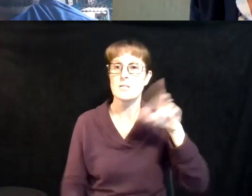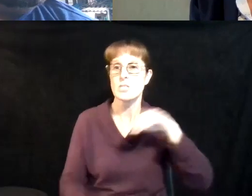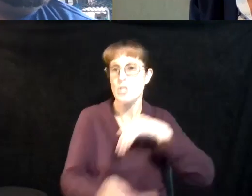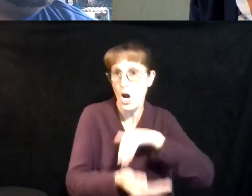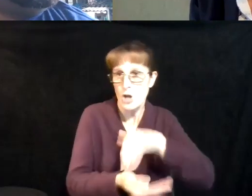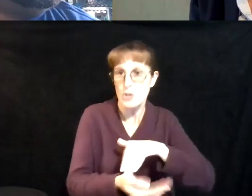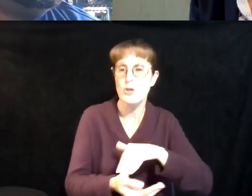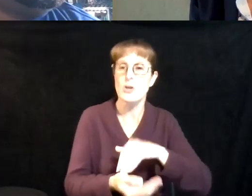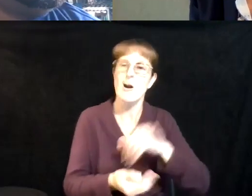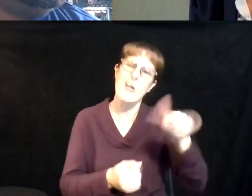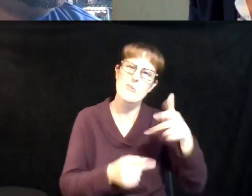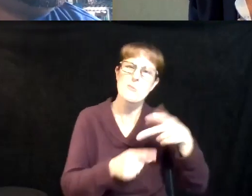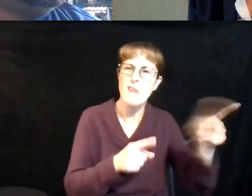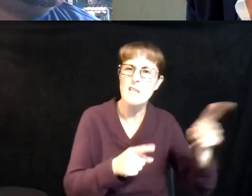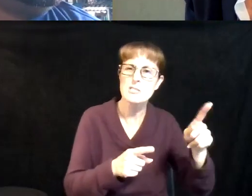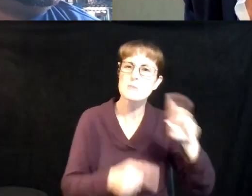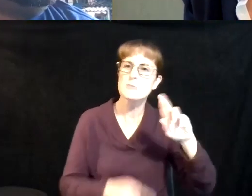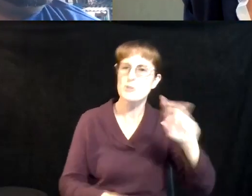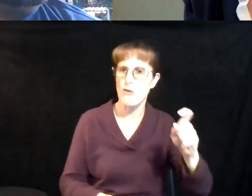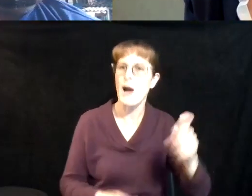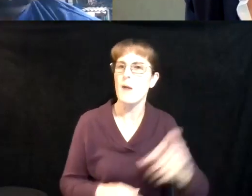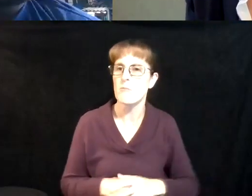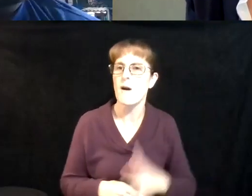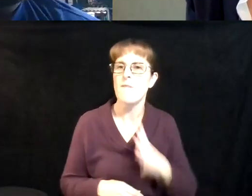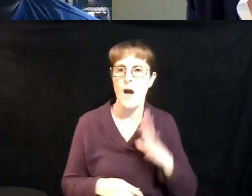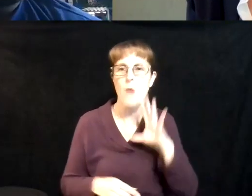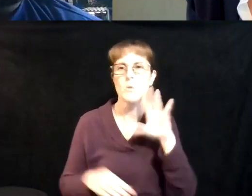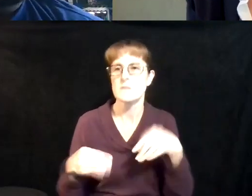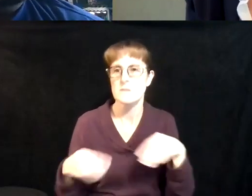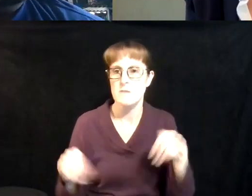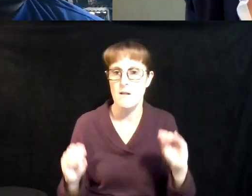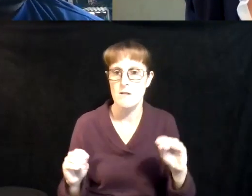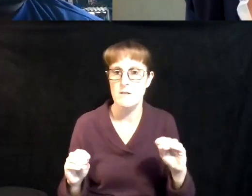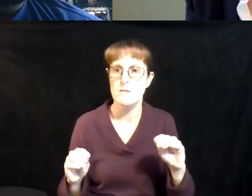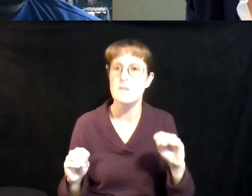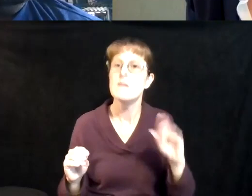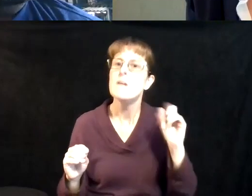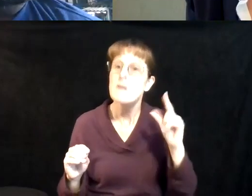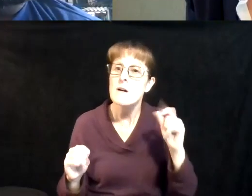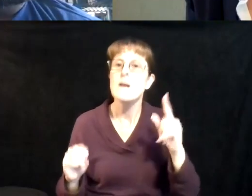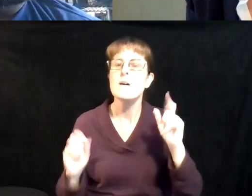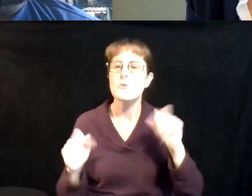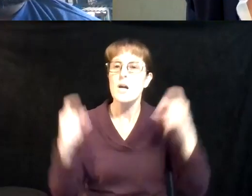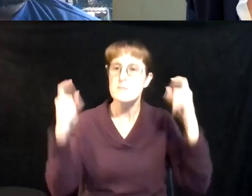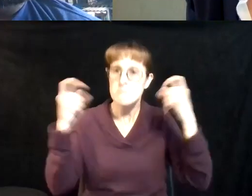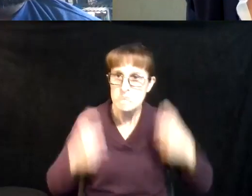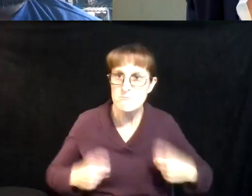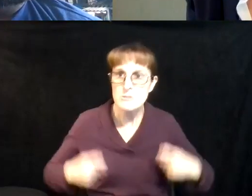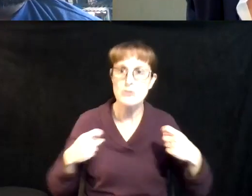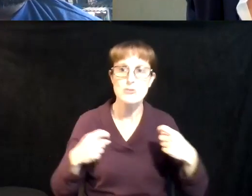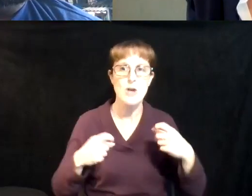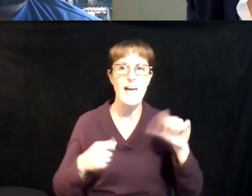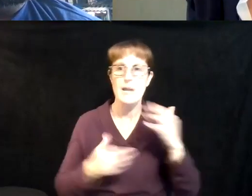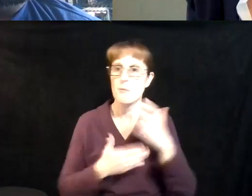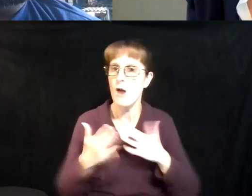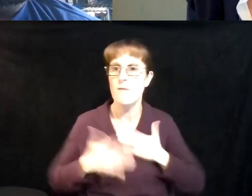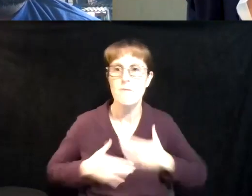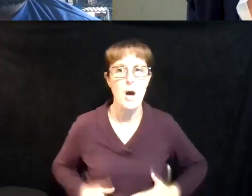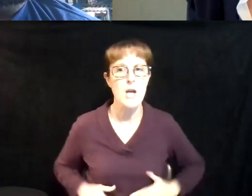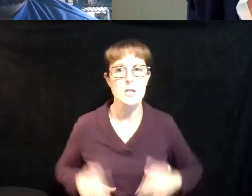Of course, the device can be developed for any part of the person's body and it is even now being developed at two levels of voltage.